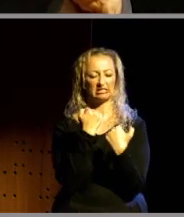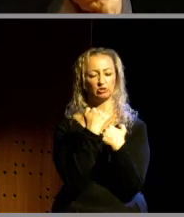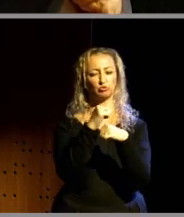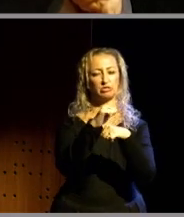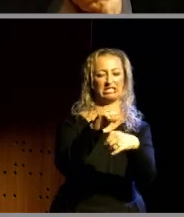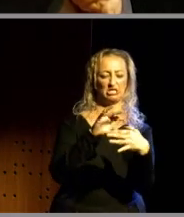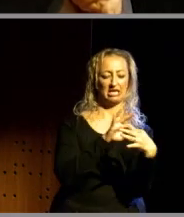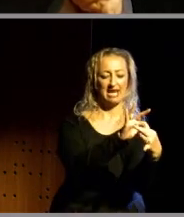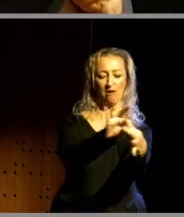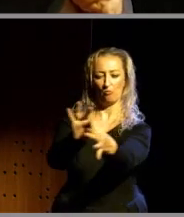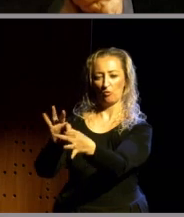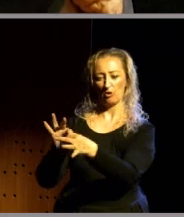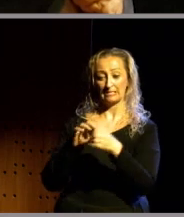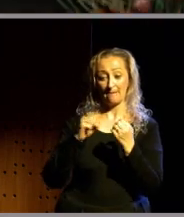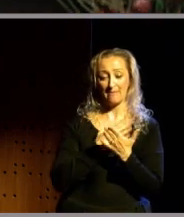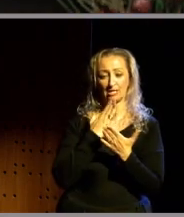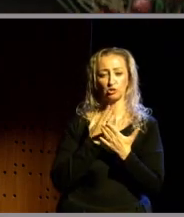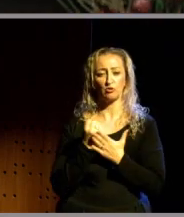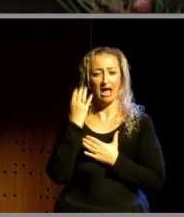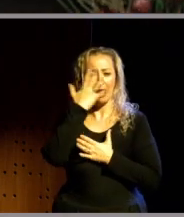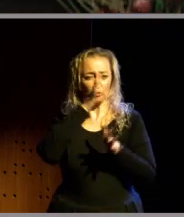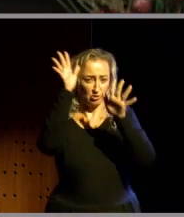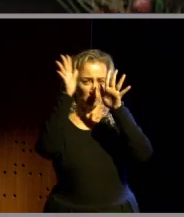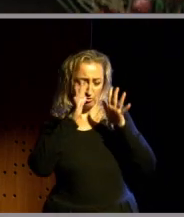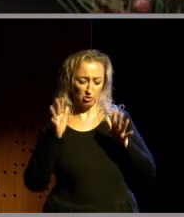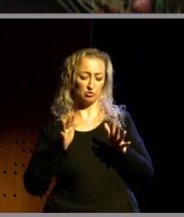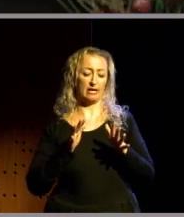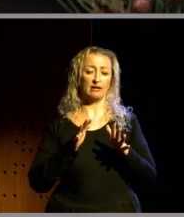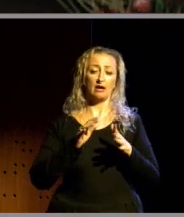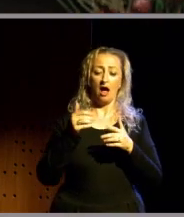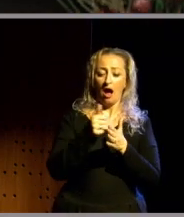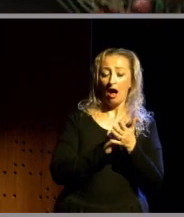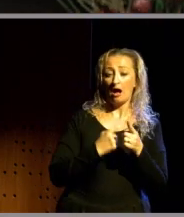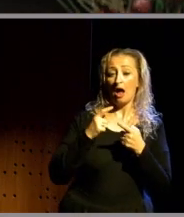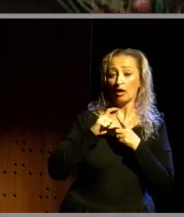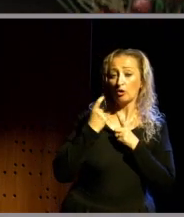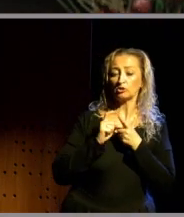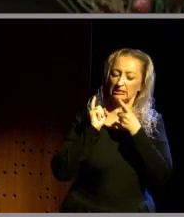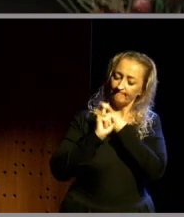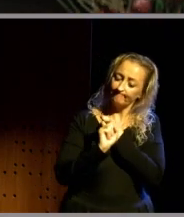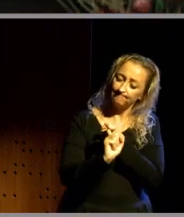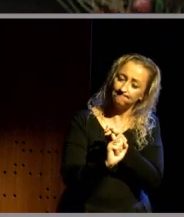of Aboriginal and Torres Strait Islander arts and culture within an ever changing environment.